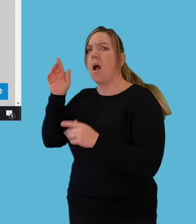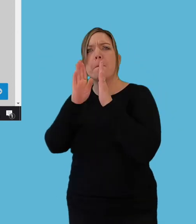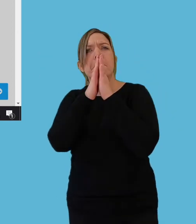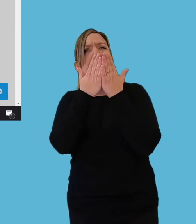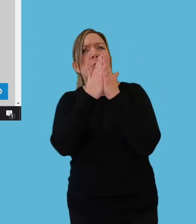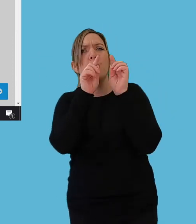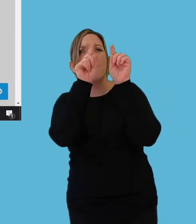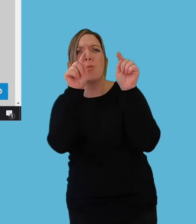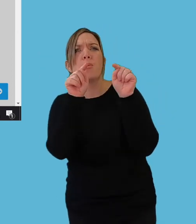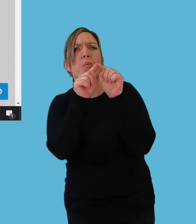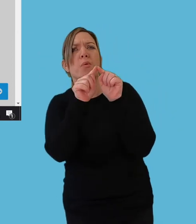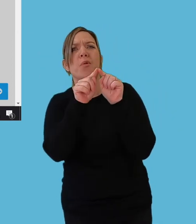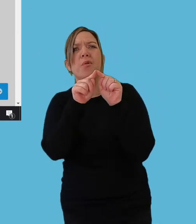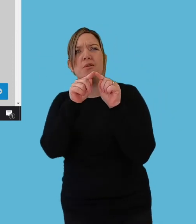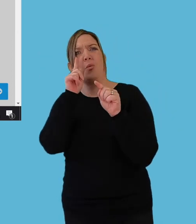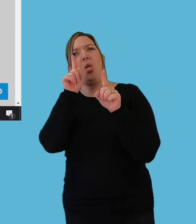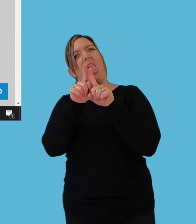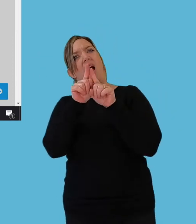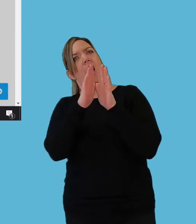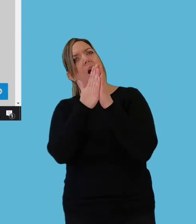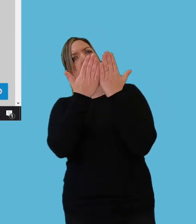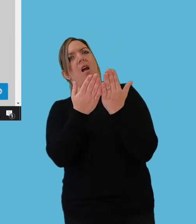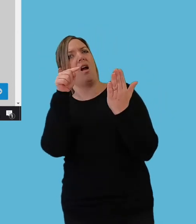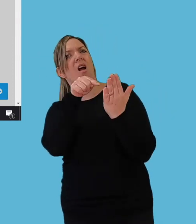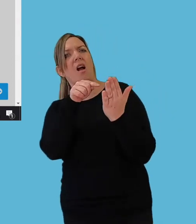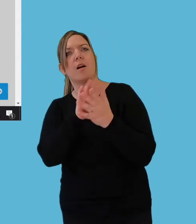one of those is a book, so here you can see this thing that looks like an open book.